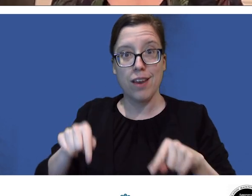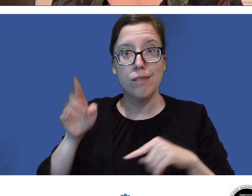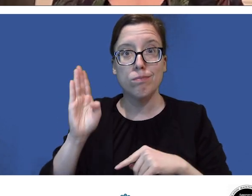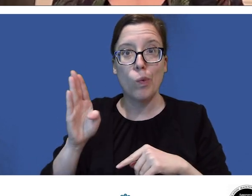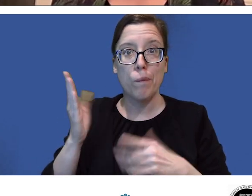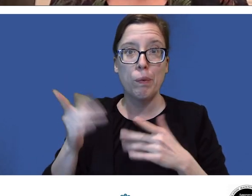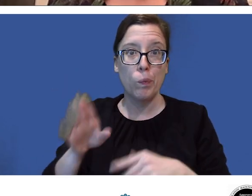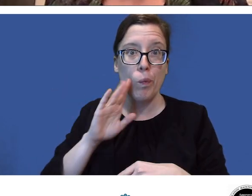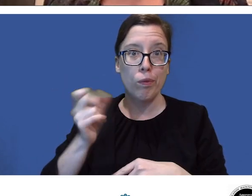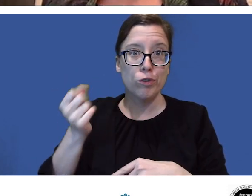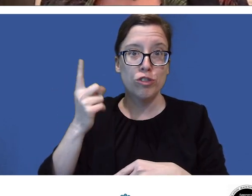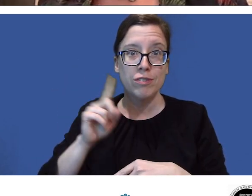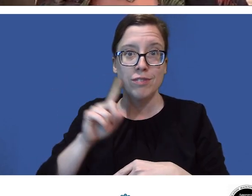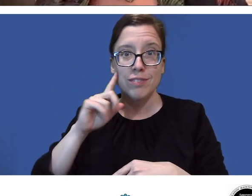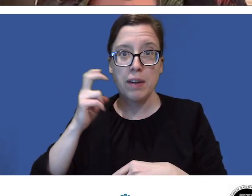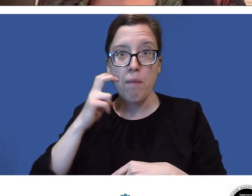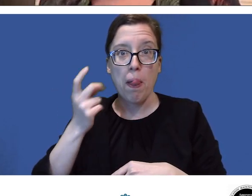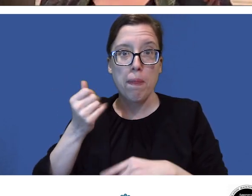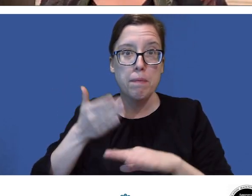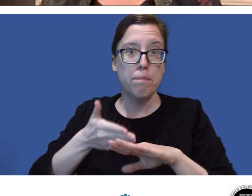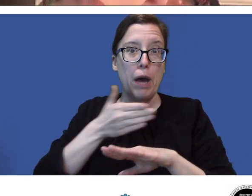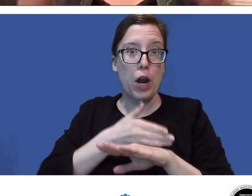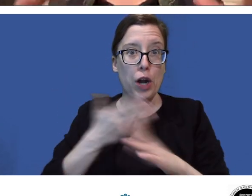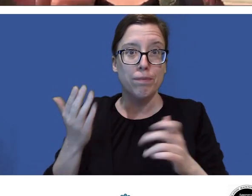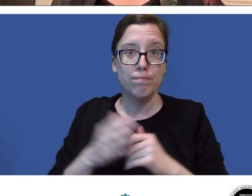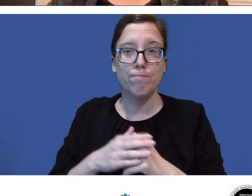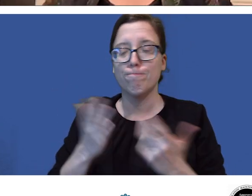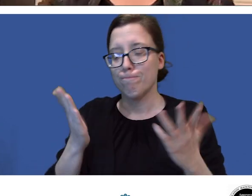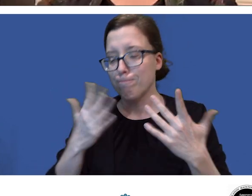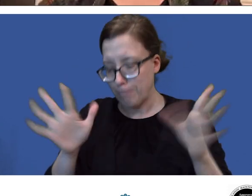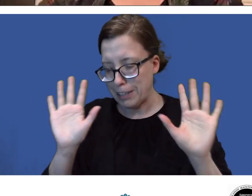you might understand deafblindness a little bit better. That's enough.